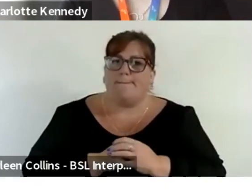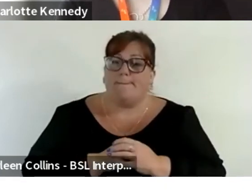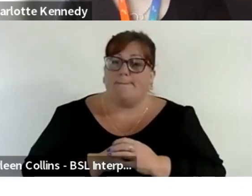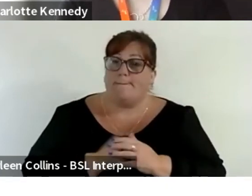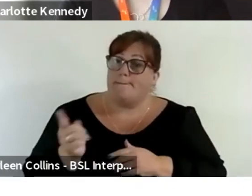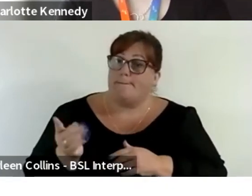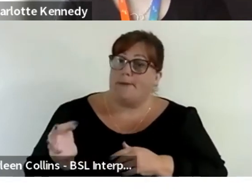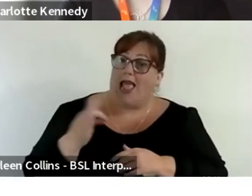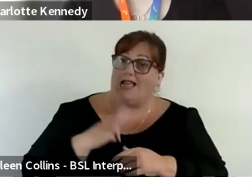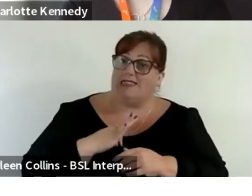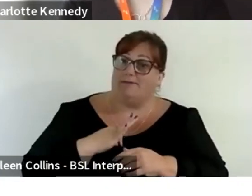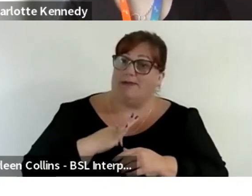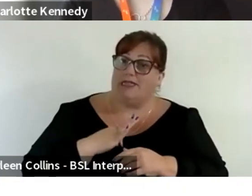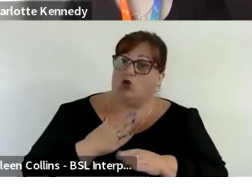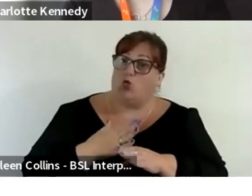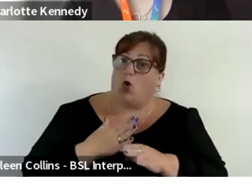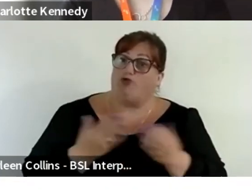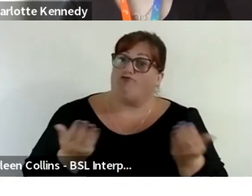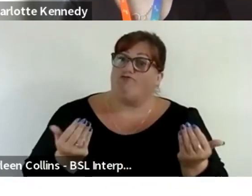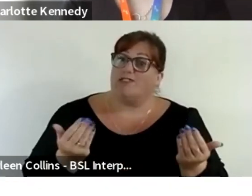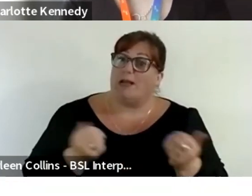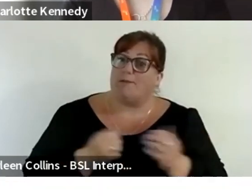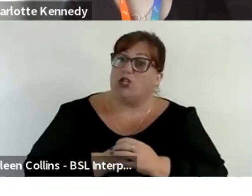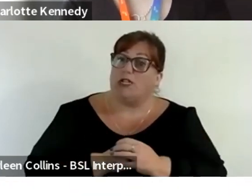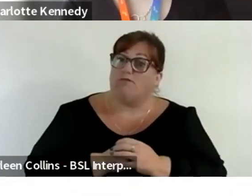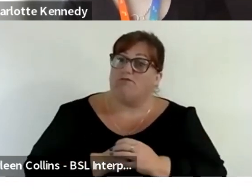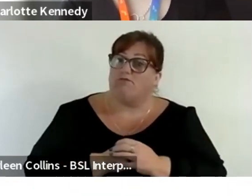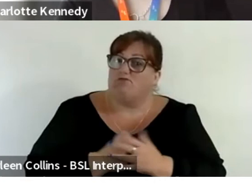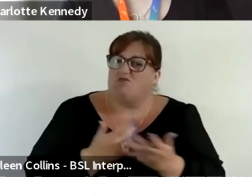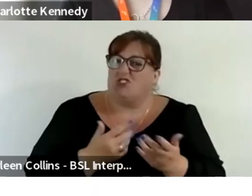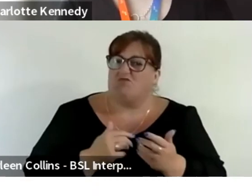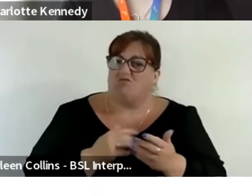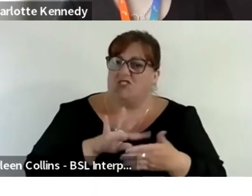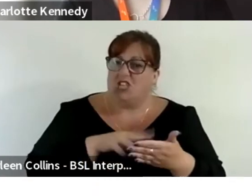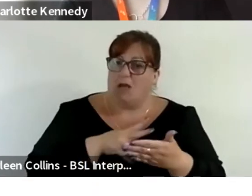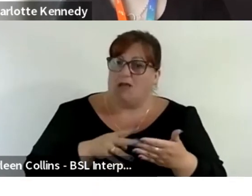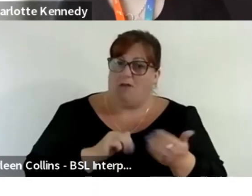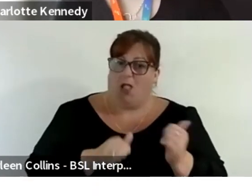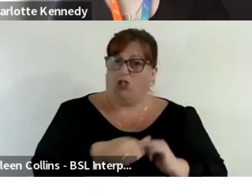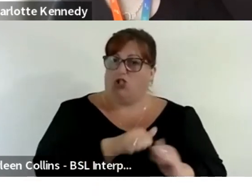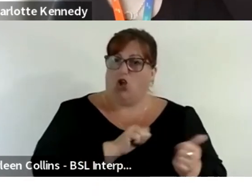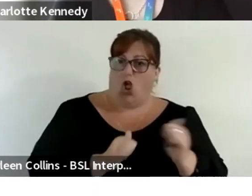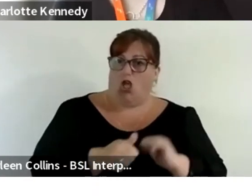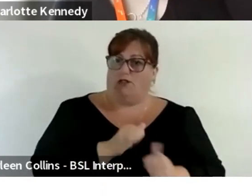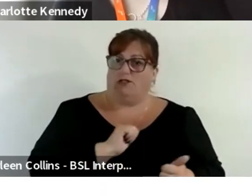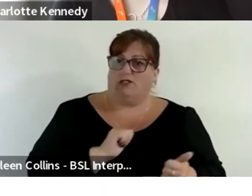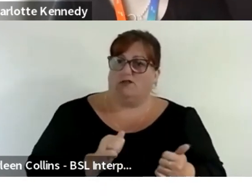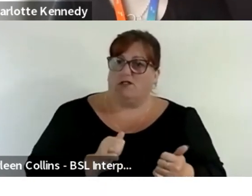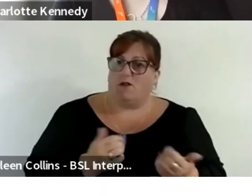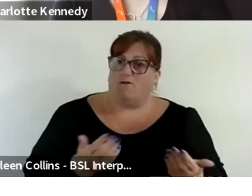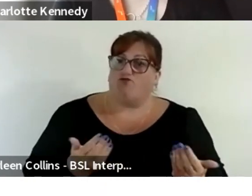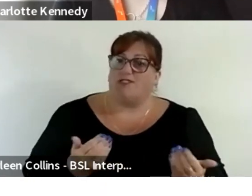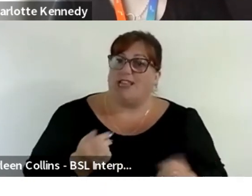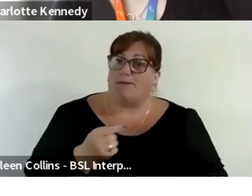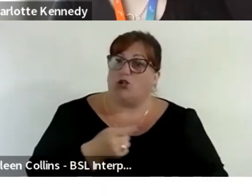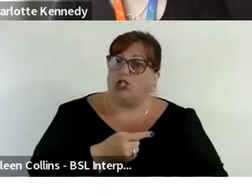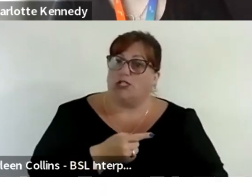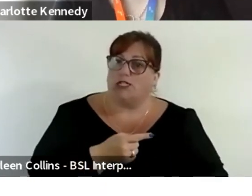reception duty, that is what we did as placement students on a rota for breaks. I hated it.